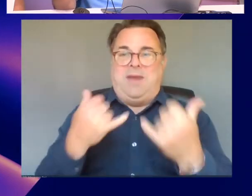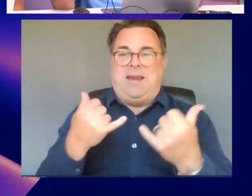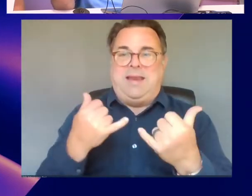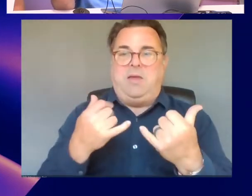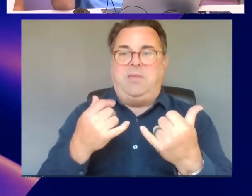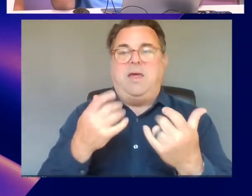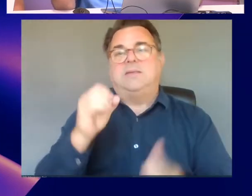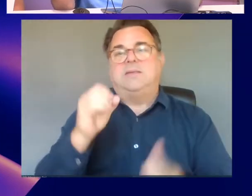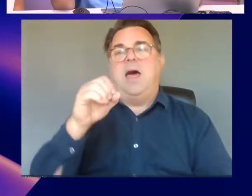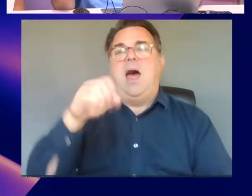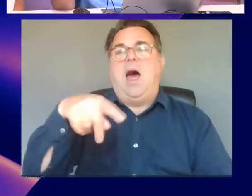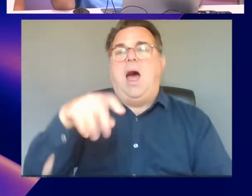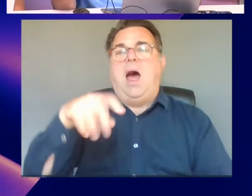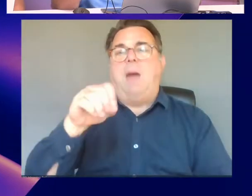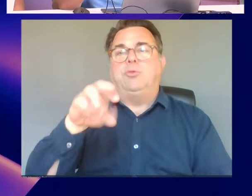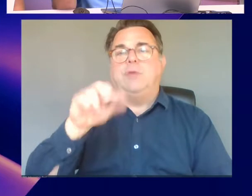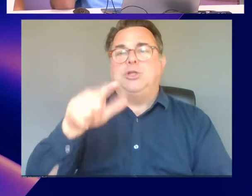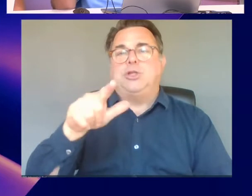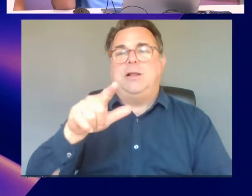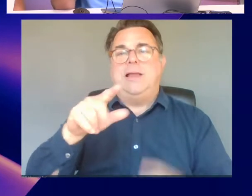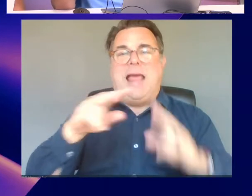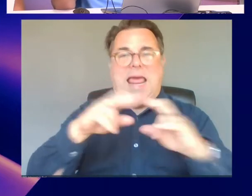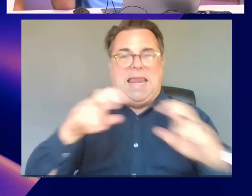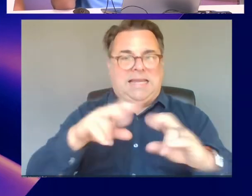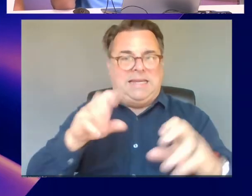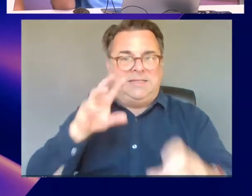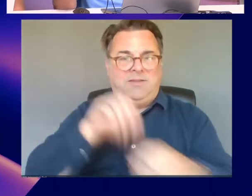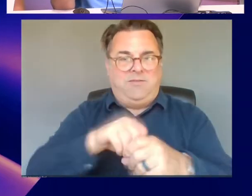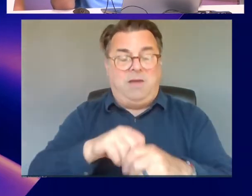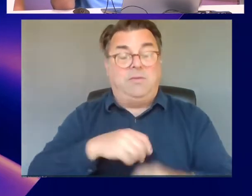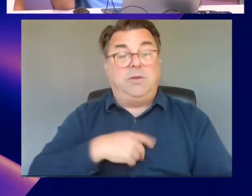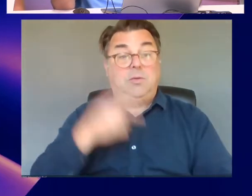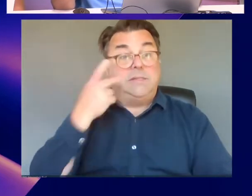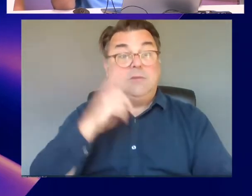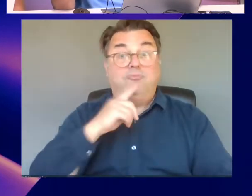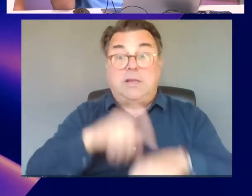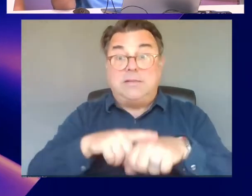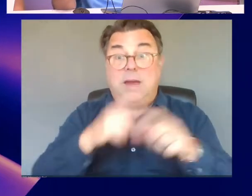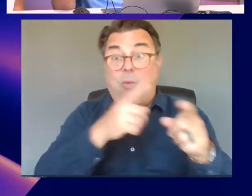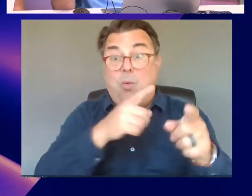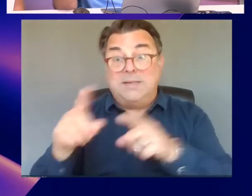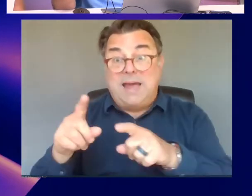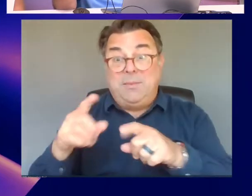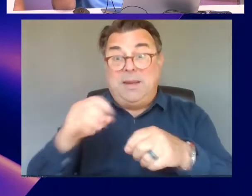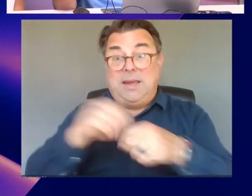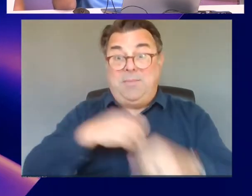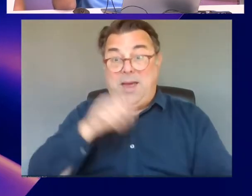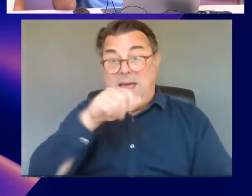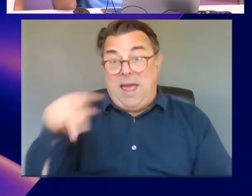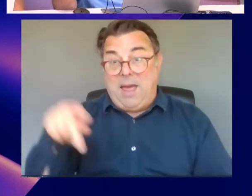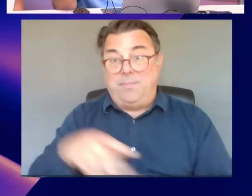and log analytics will come into play, and you see in real-time what is happening to your application. If something is going to happen,